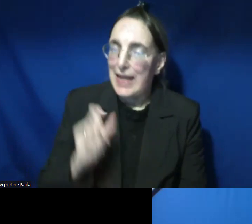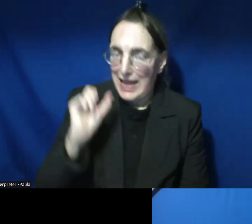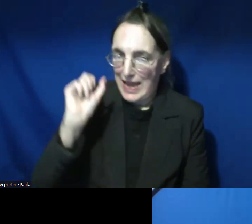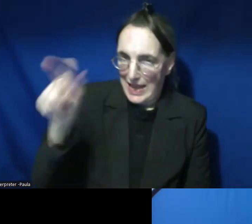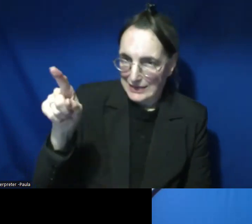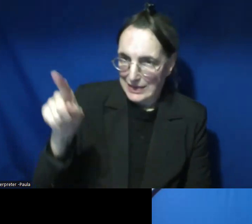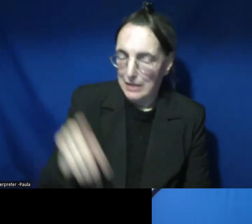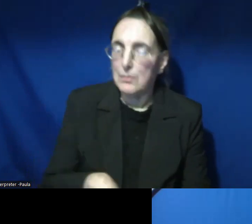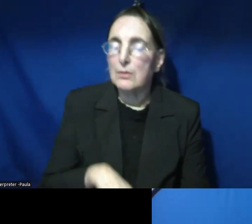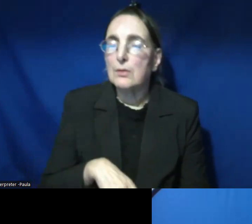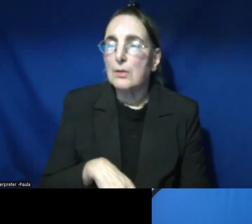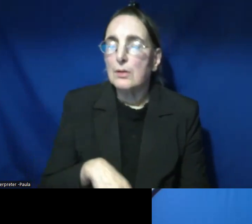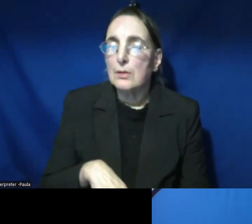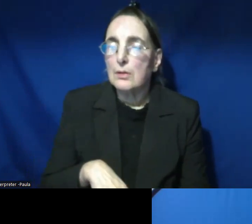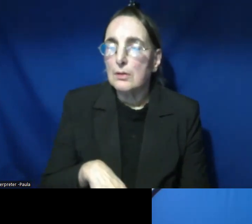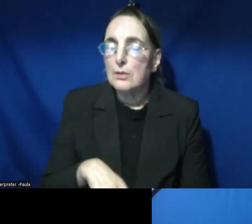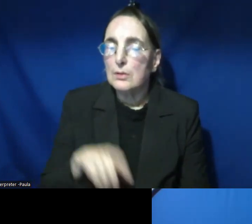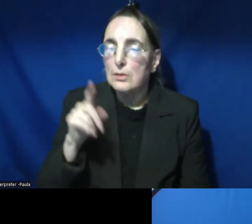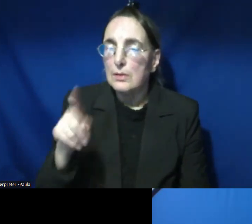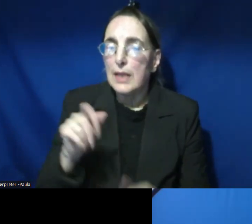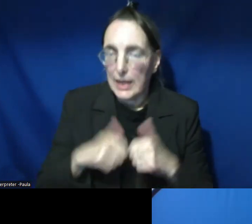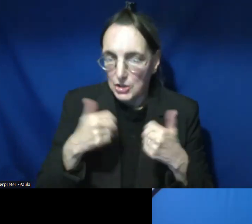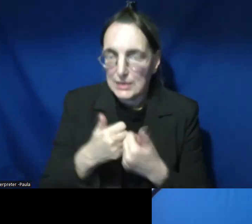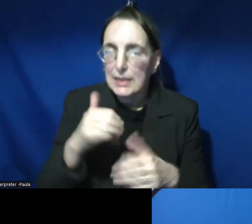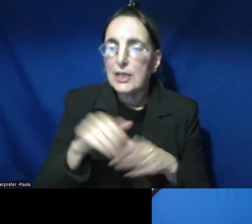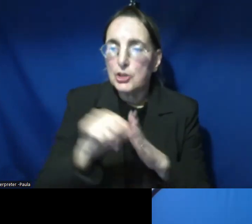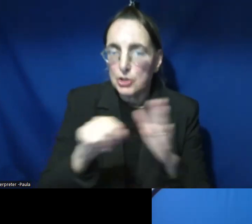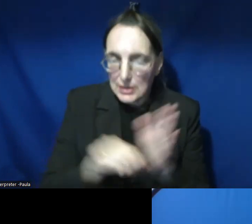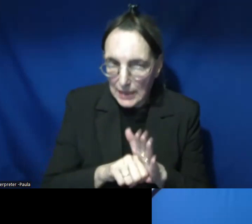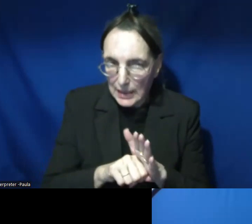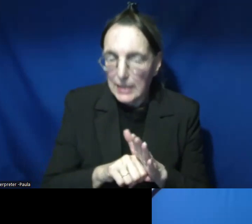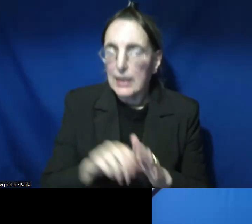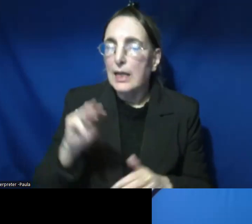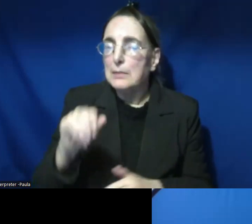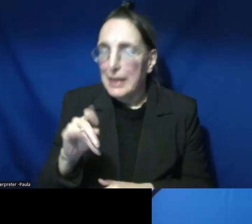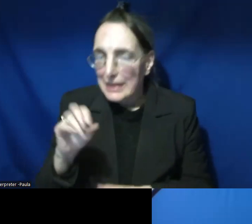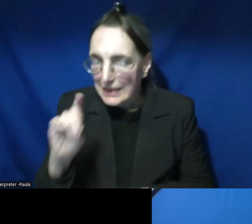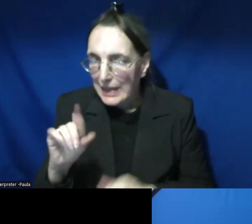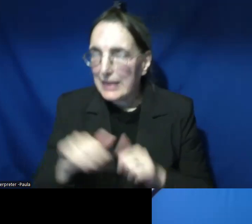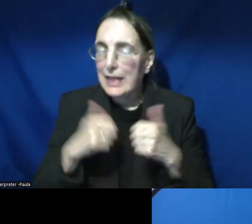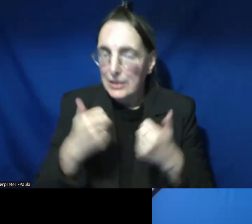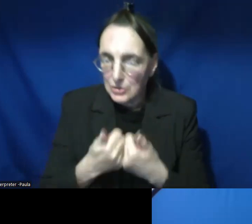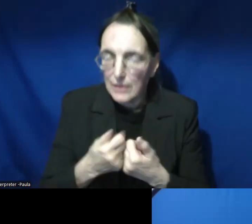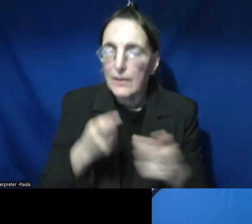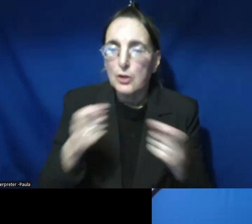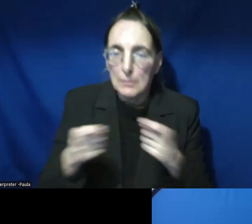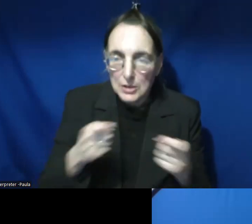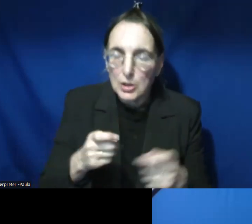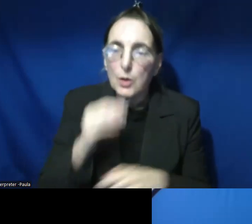the agencies within your state Medicaid agencies that are administering home and community-based services